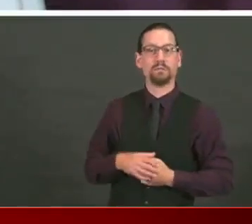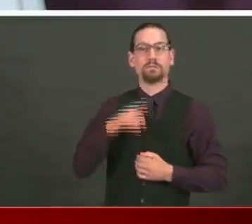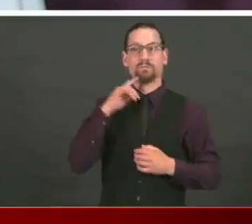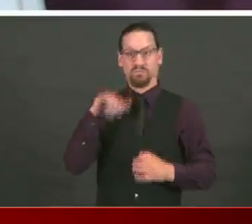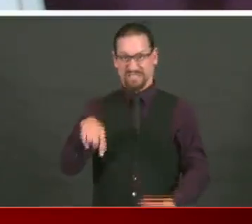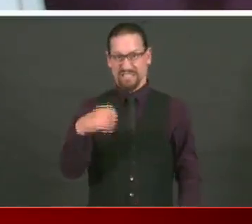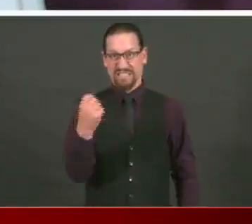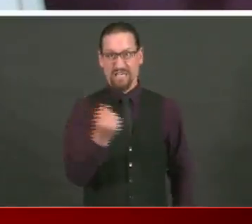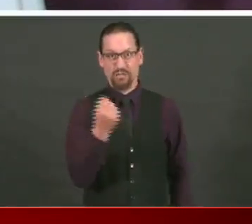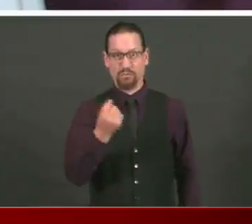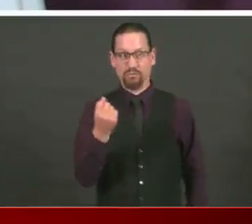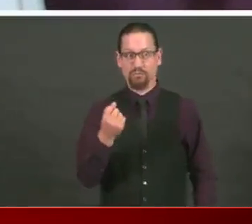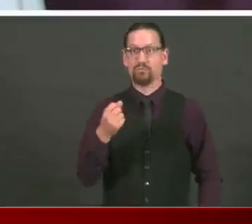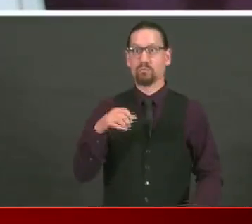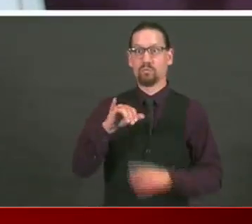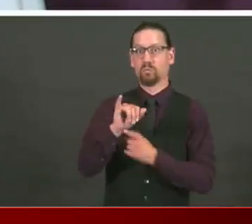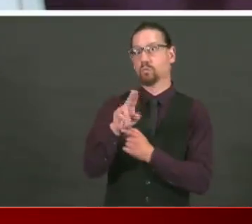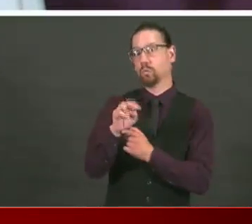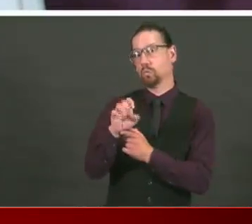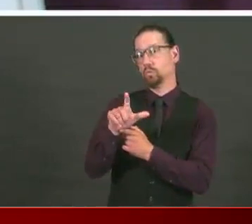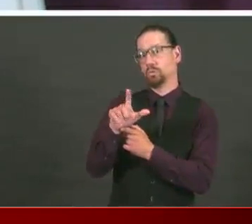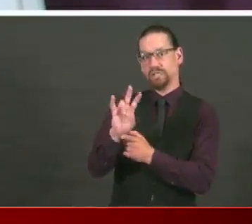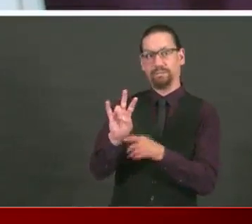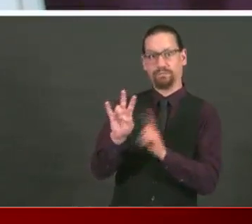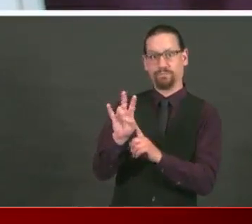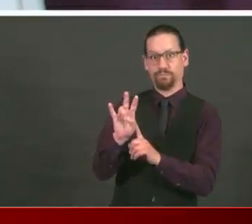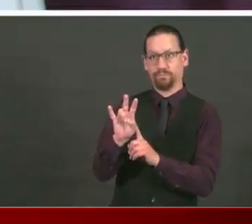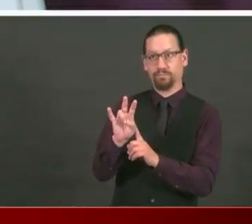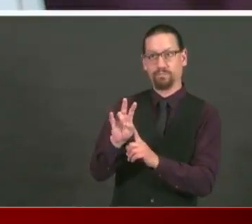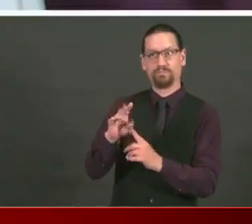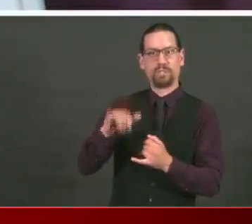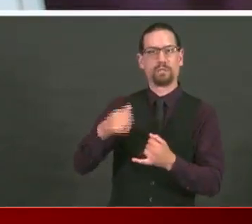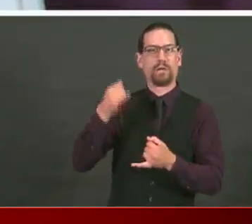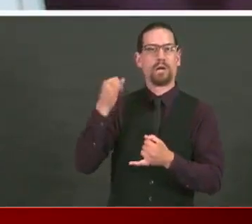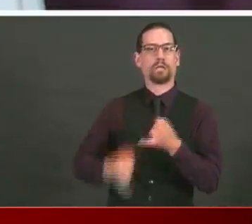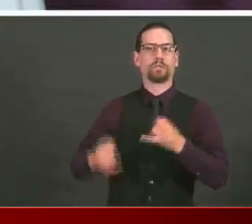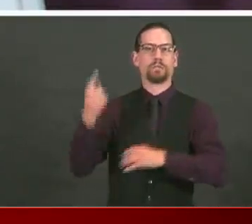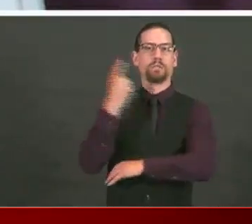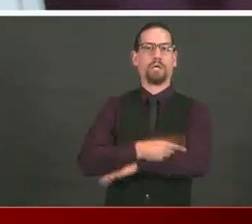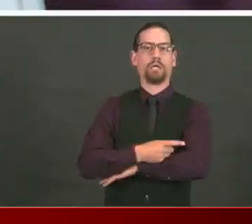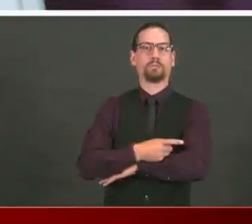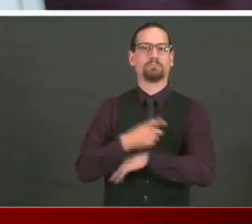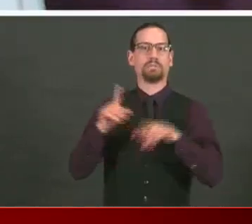INTEGRATED INTO THE COMMUNITY. THIS SATURDAY IS GOING TO BE THE